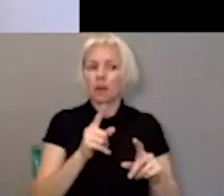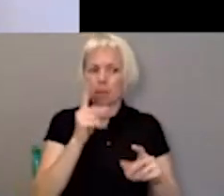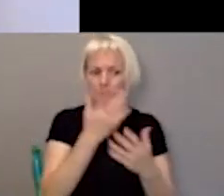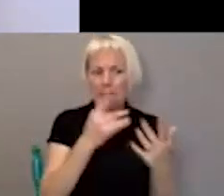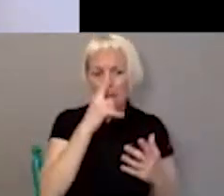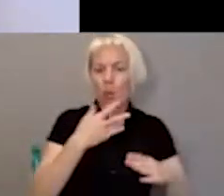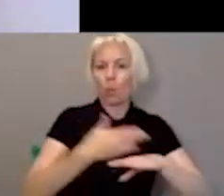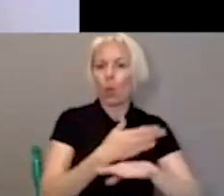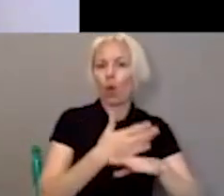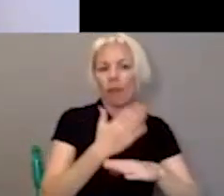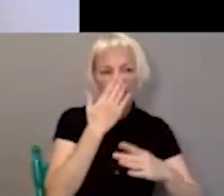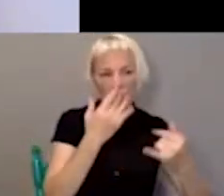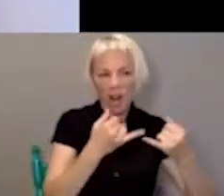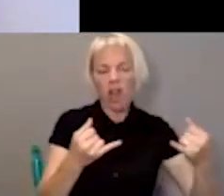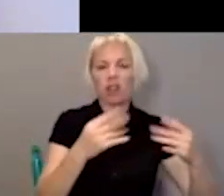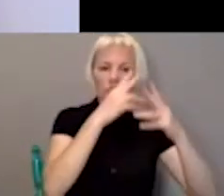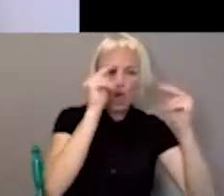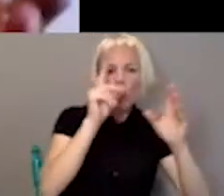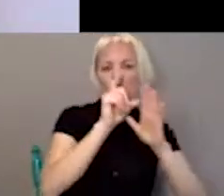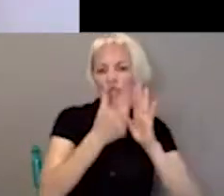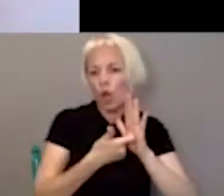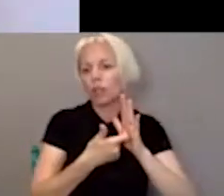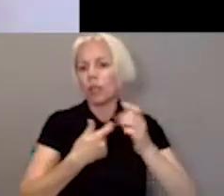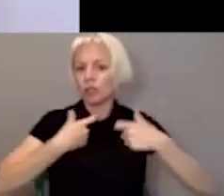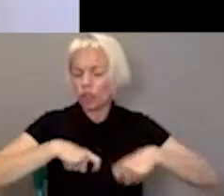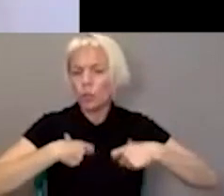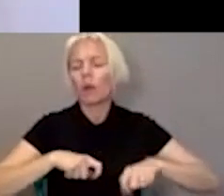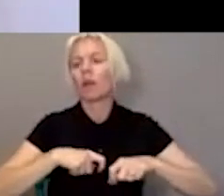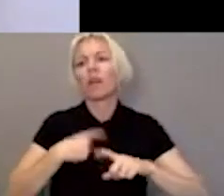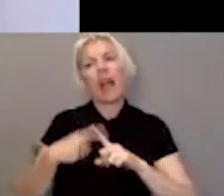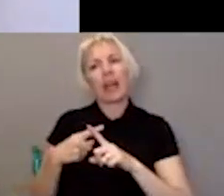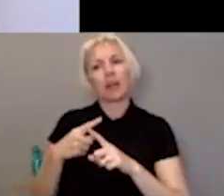you see are the most promising opportunities in how we build back from this pandemic?